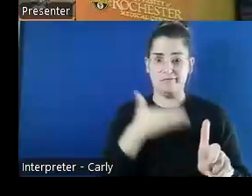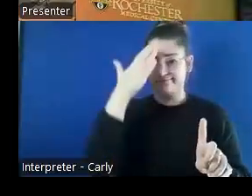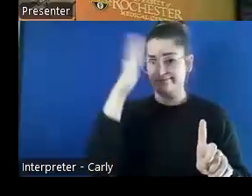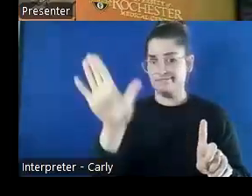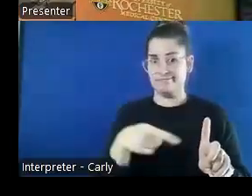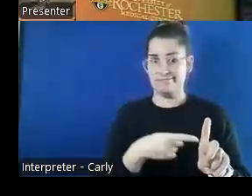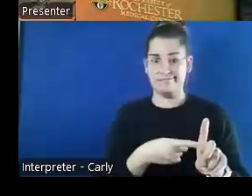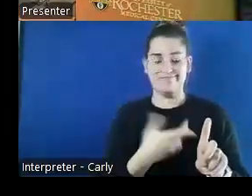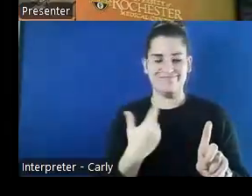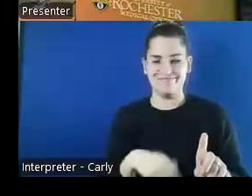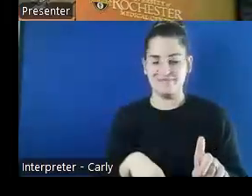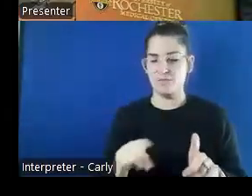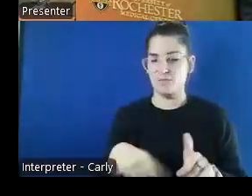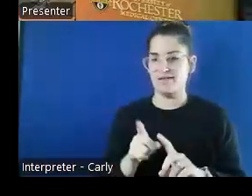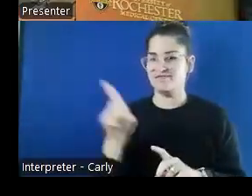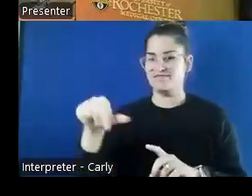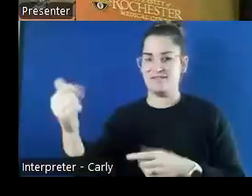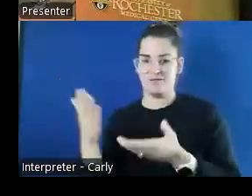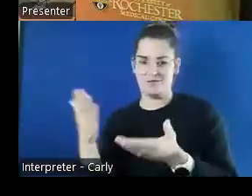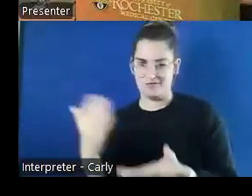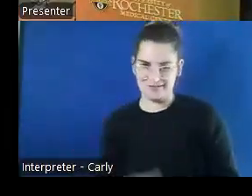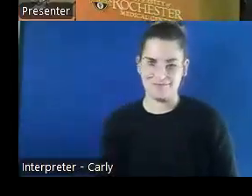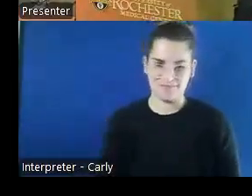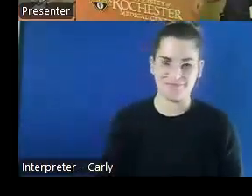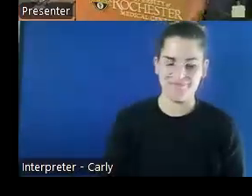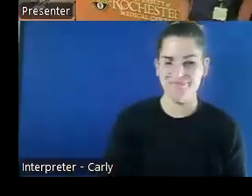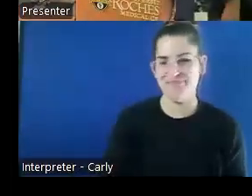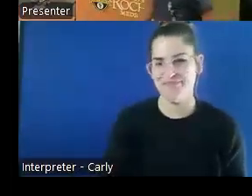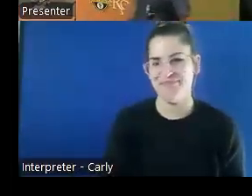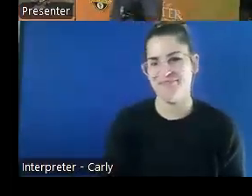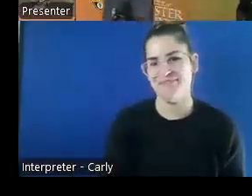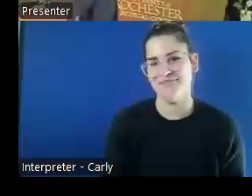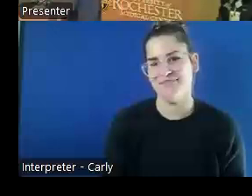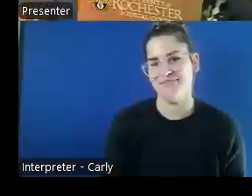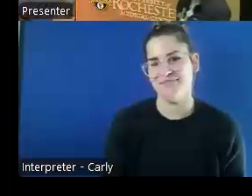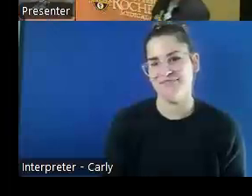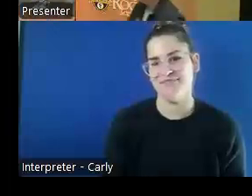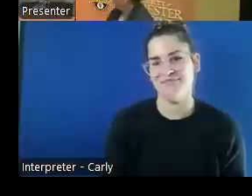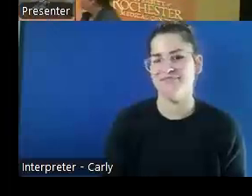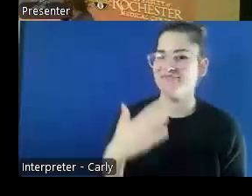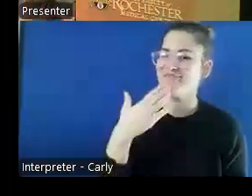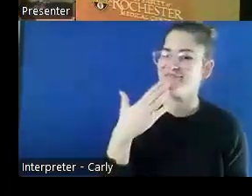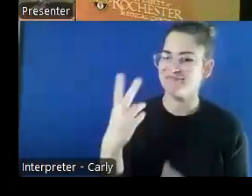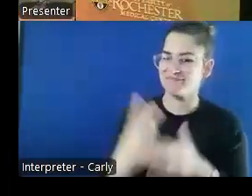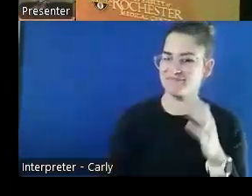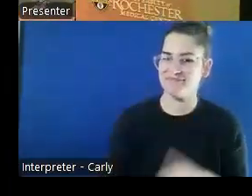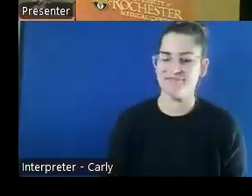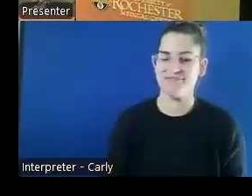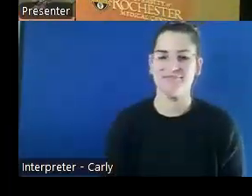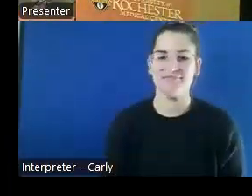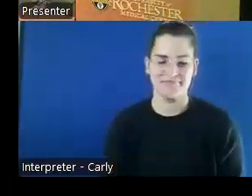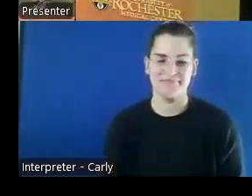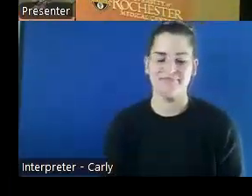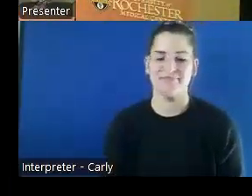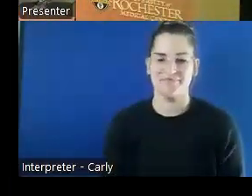resident thank you both um for telling those stories which are really rich and